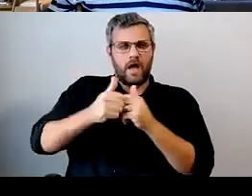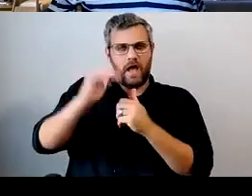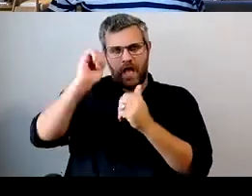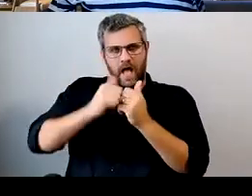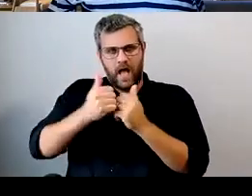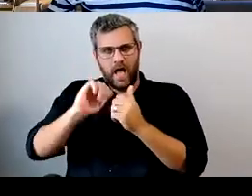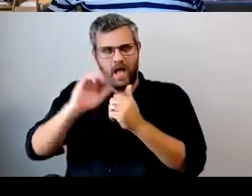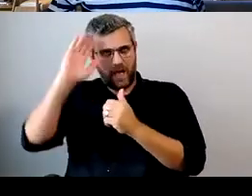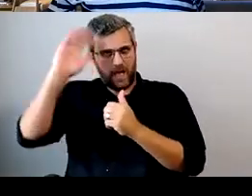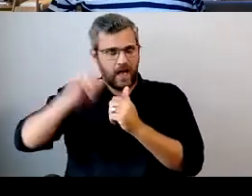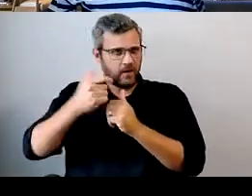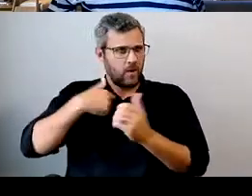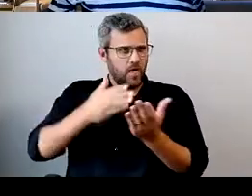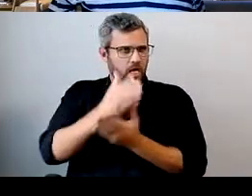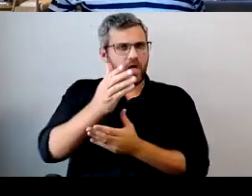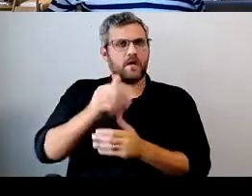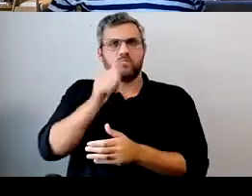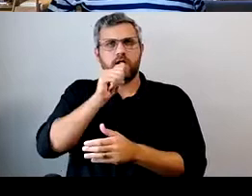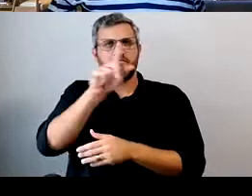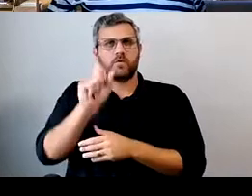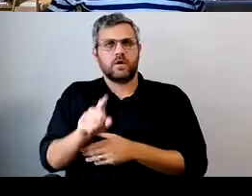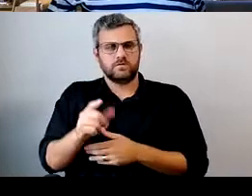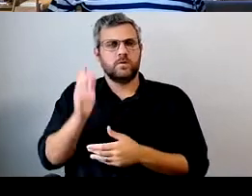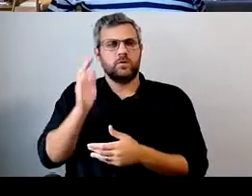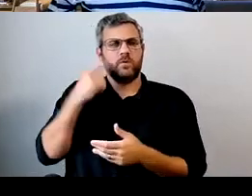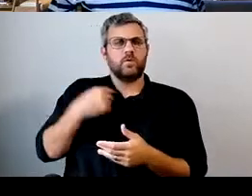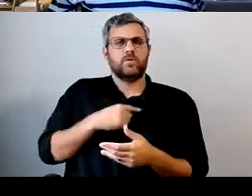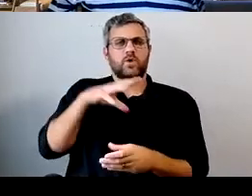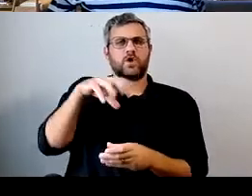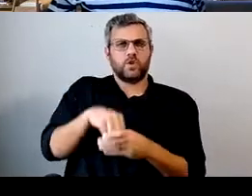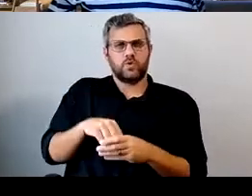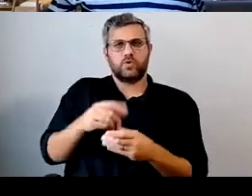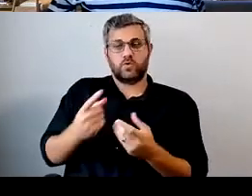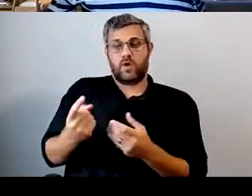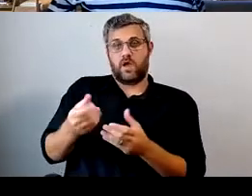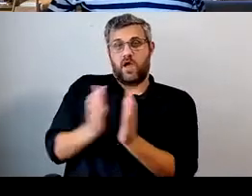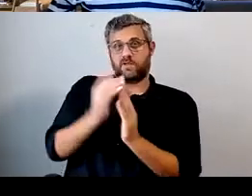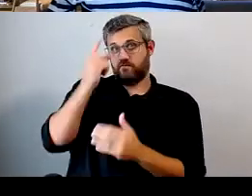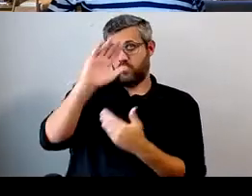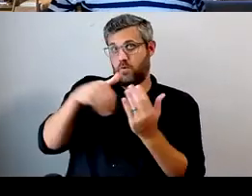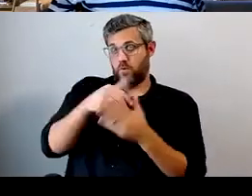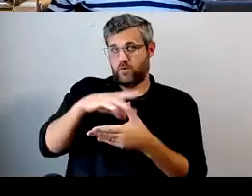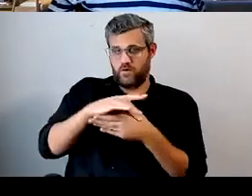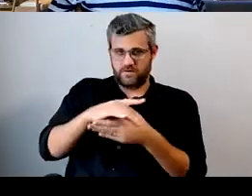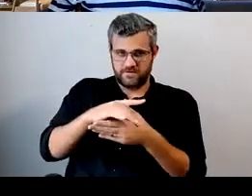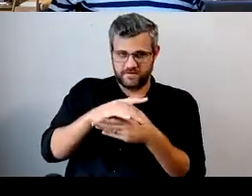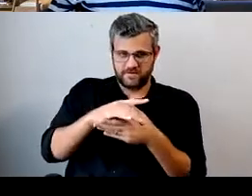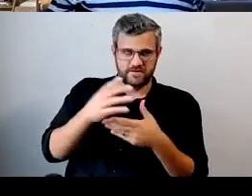that gets sent privately to us. So we'll include what you're asking for the whole content. Just not the TA questions.